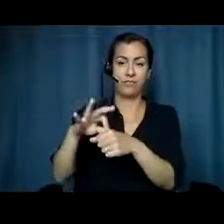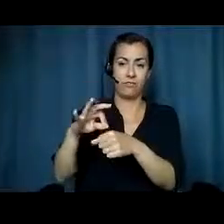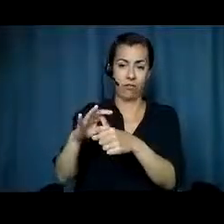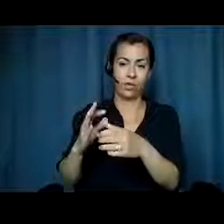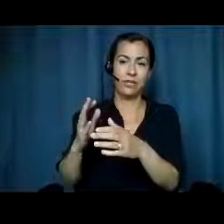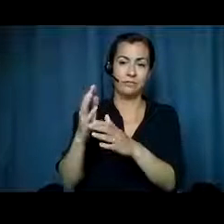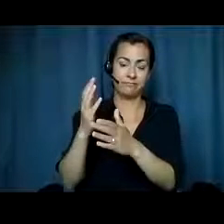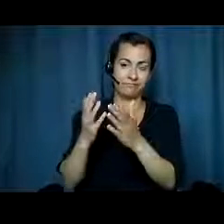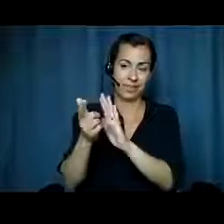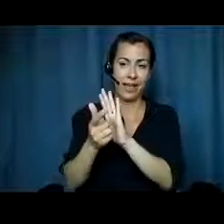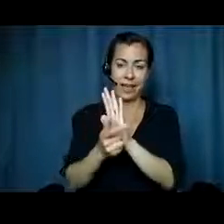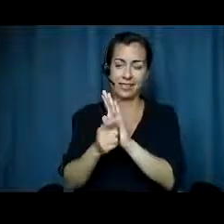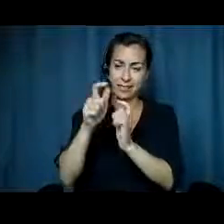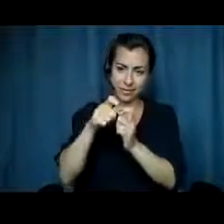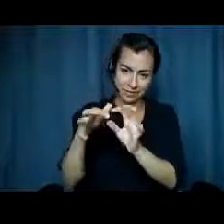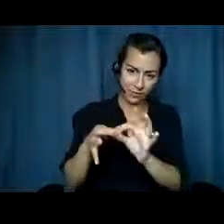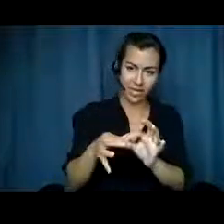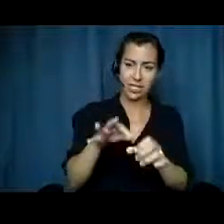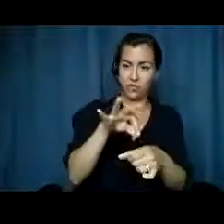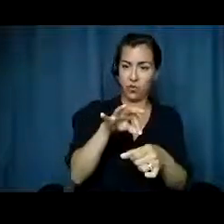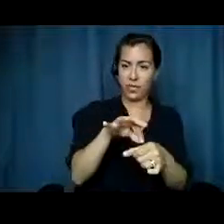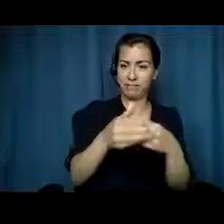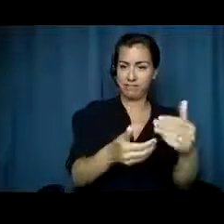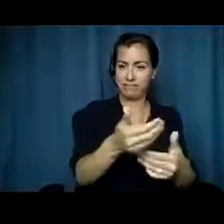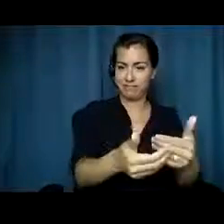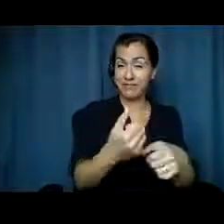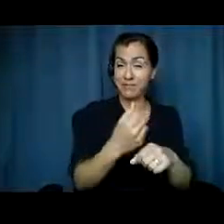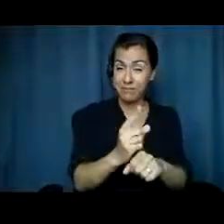making voting accessible, making elections accessible, because